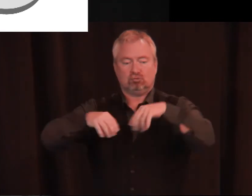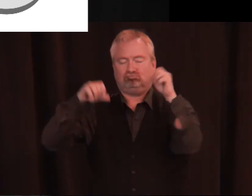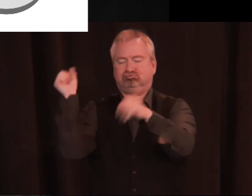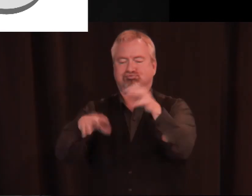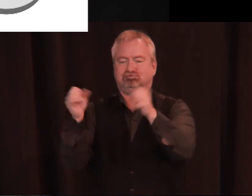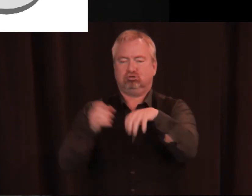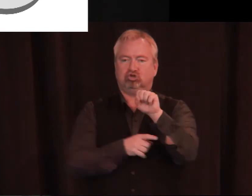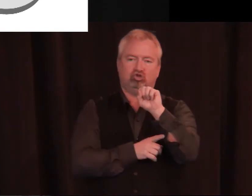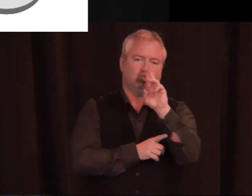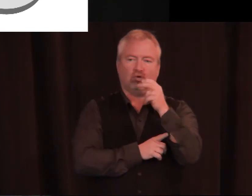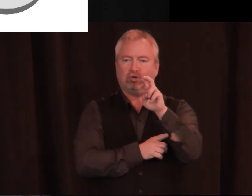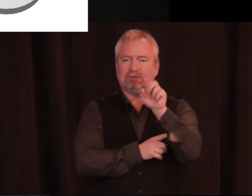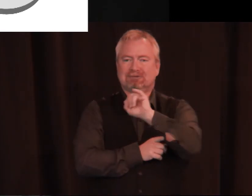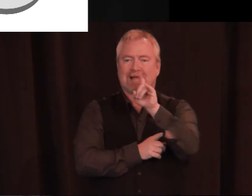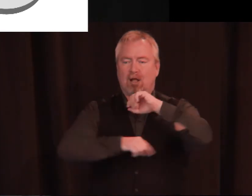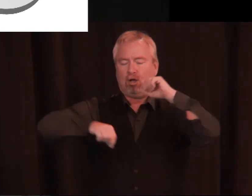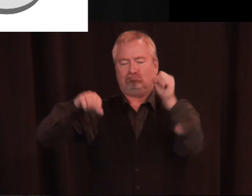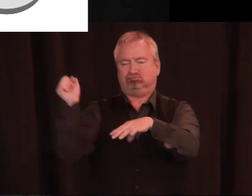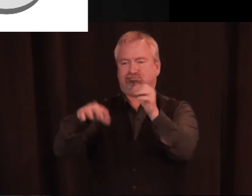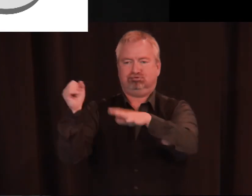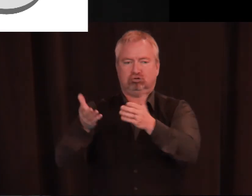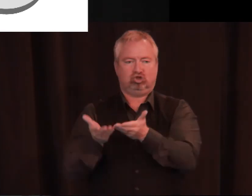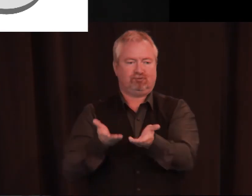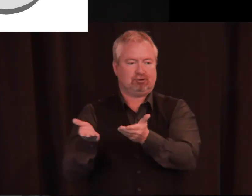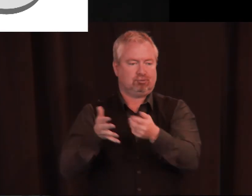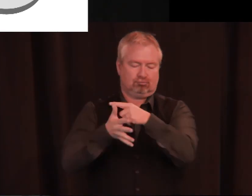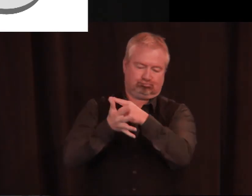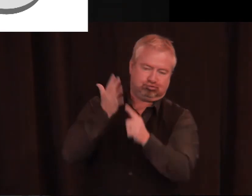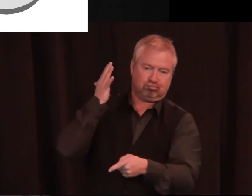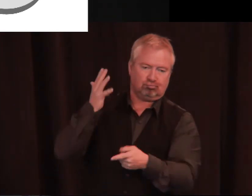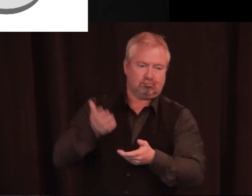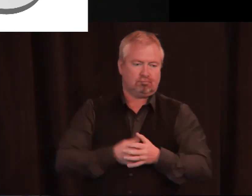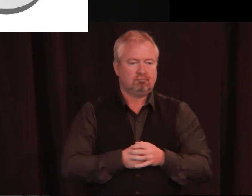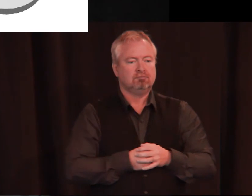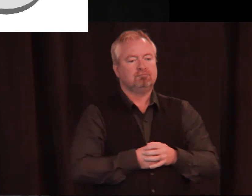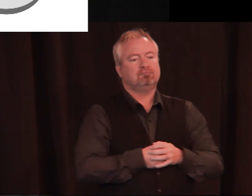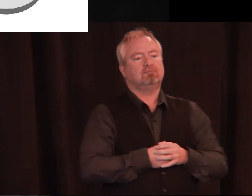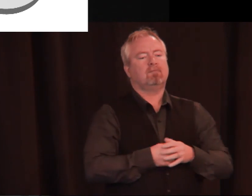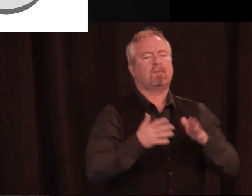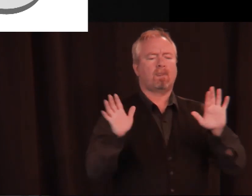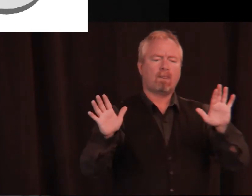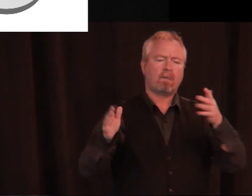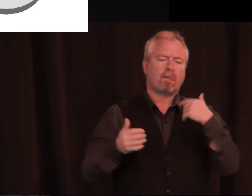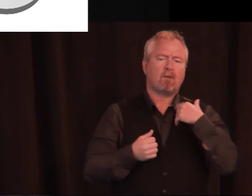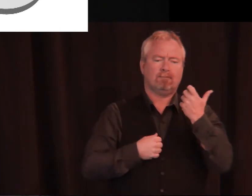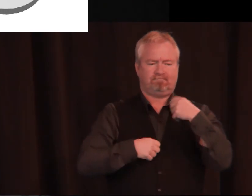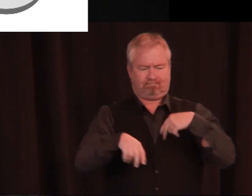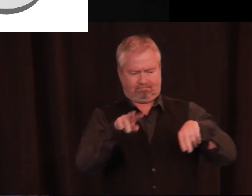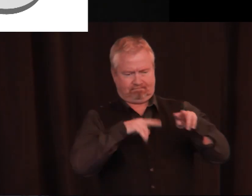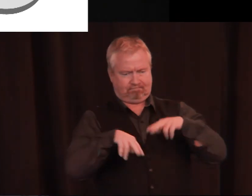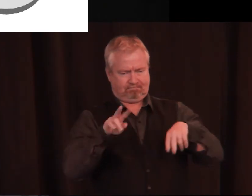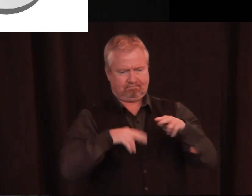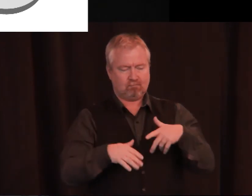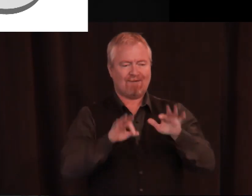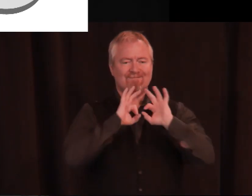So, one thing that we've looked at is, how much are these families participating in the birth to 3 services?